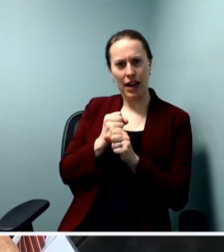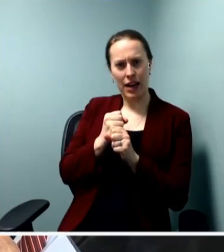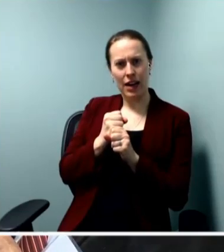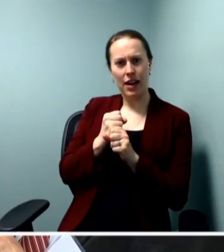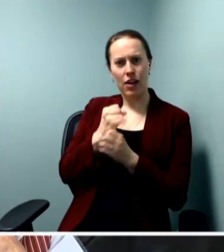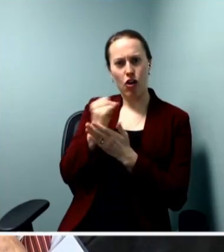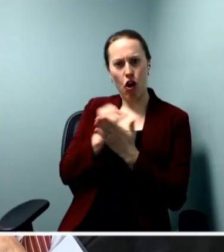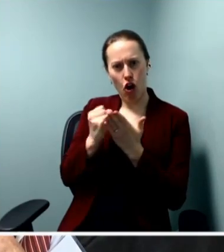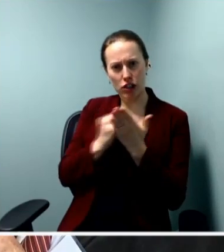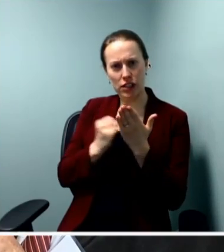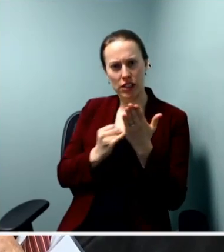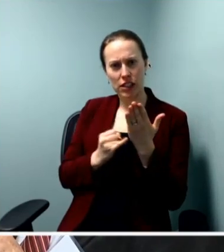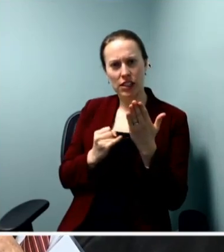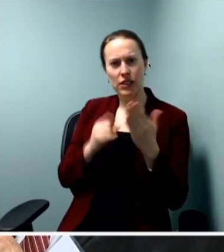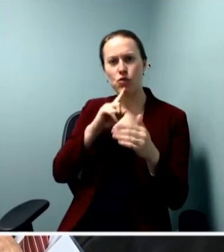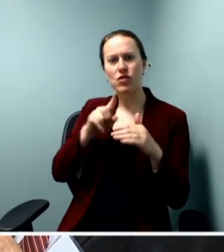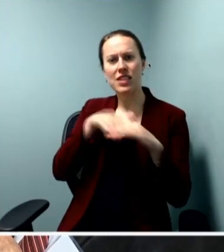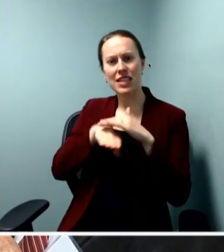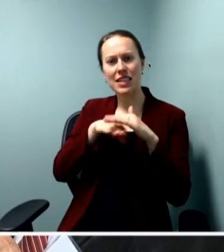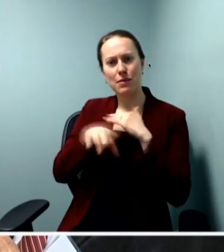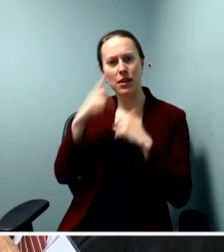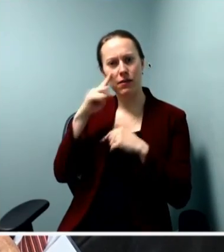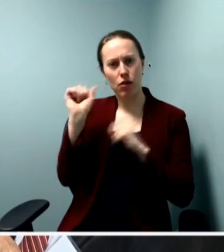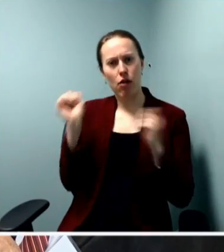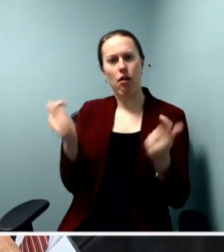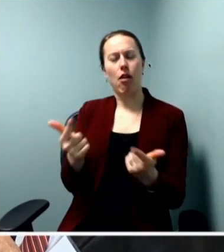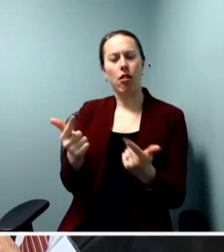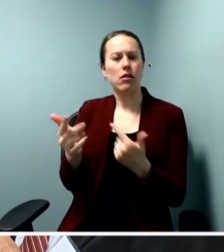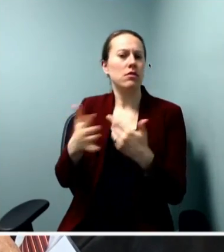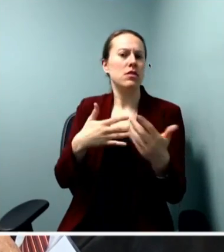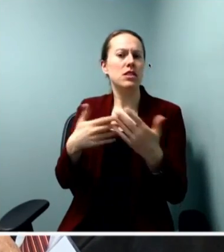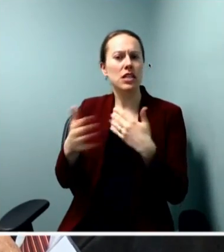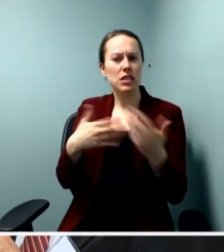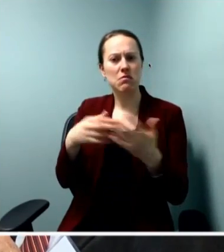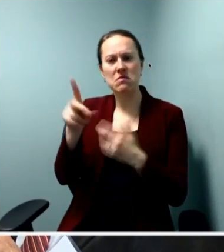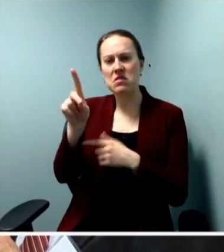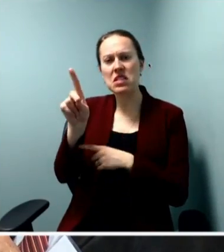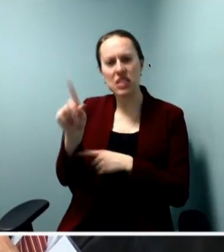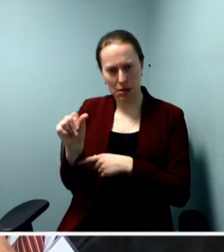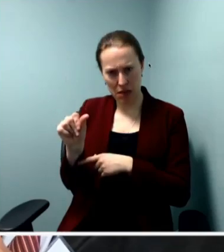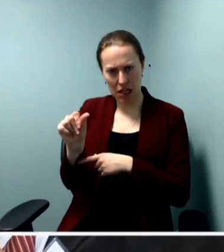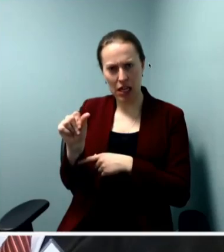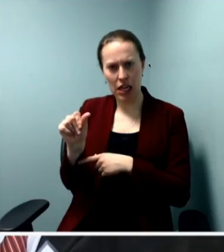accessible for all, regardless of ability, financial means, gender, sexuality.